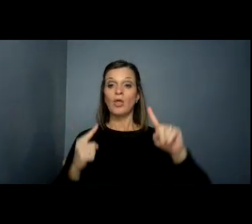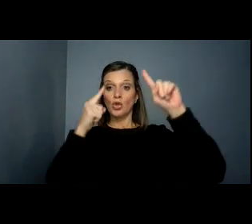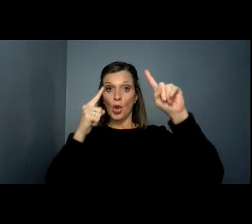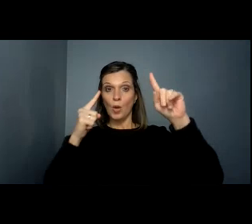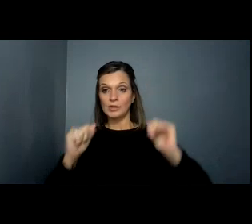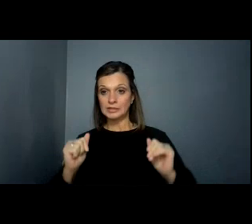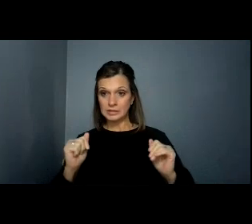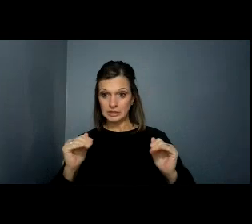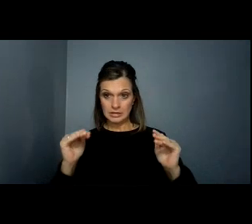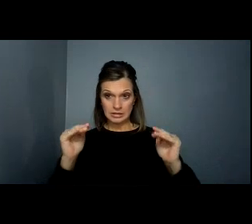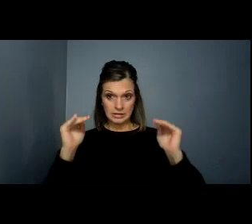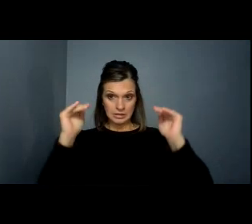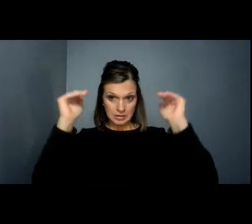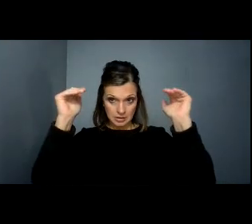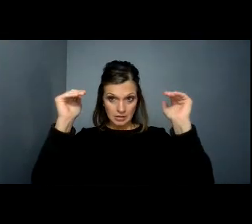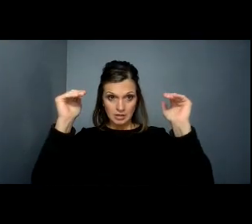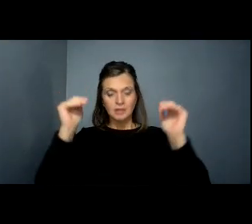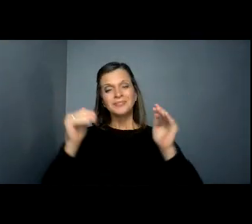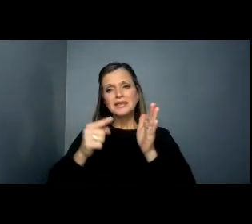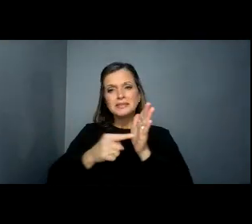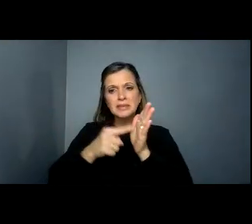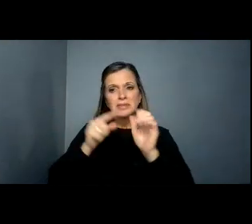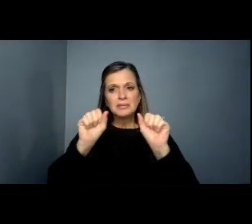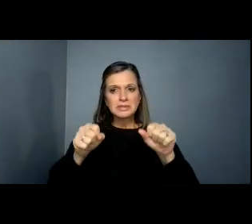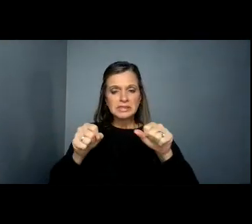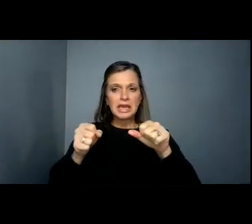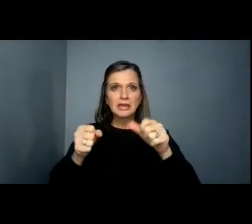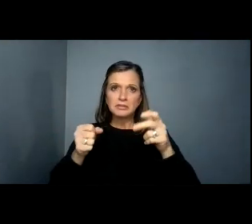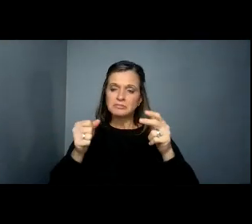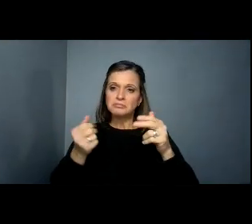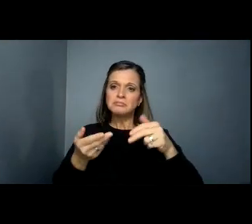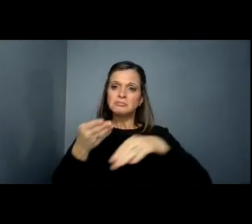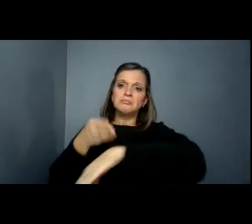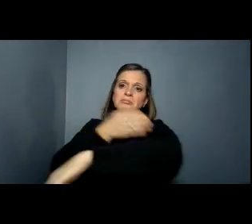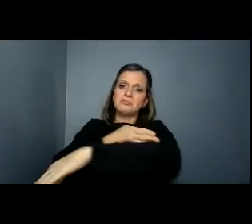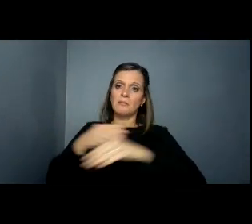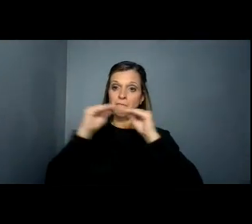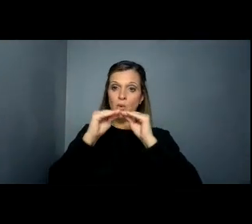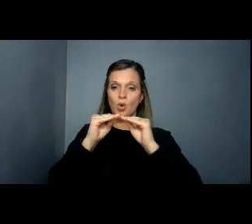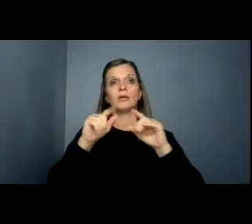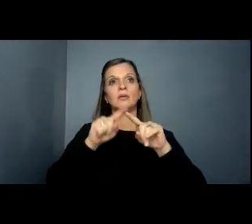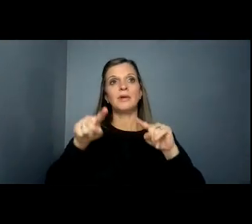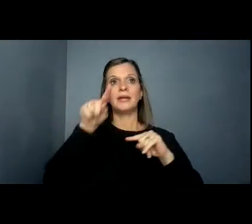and sometimes it can even do a little better. But that's that's what we're really striving for.